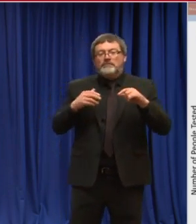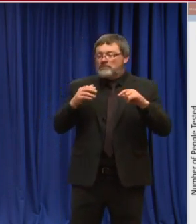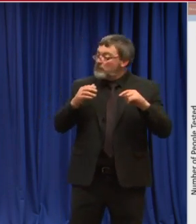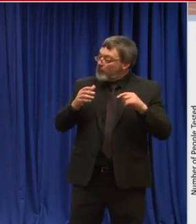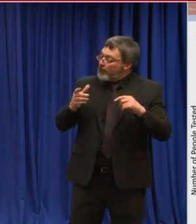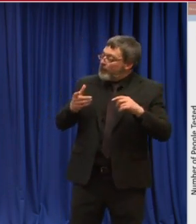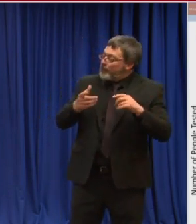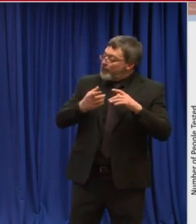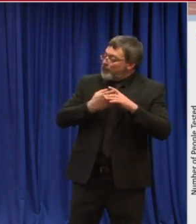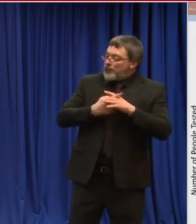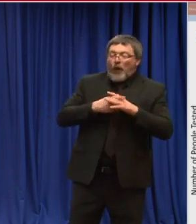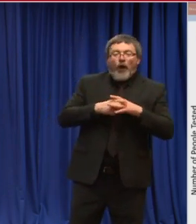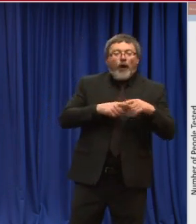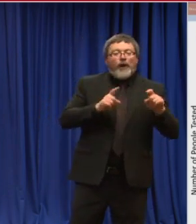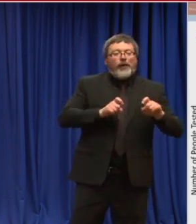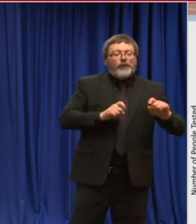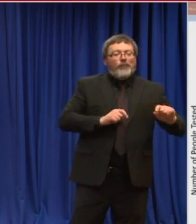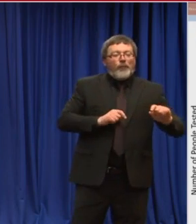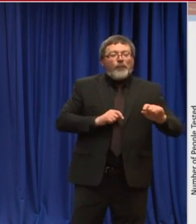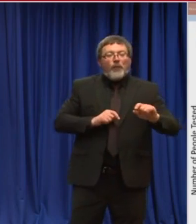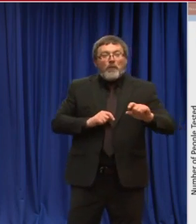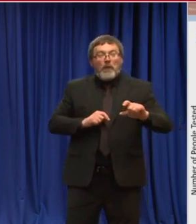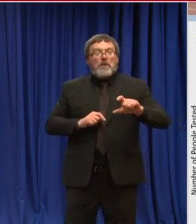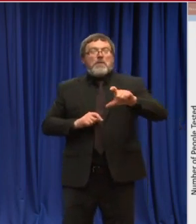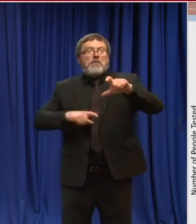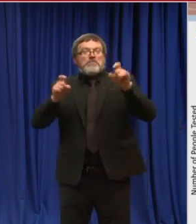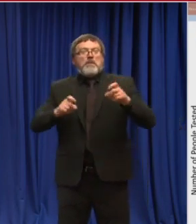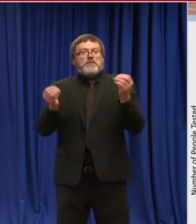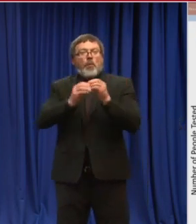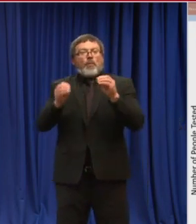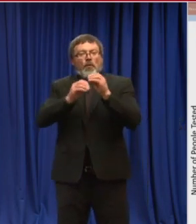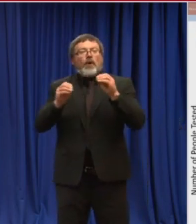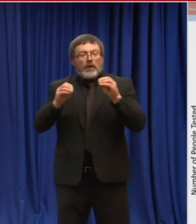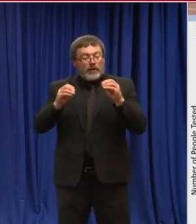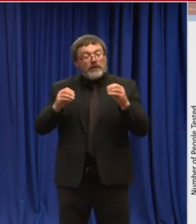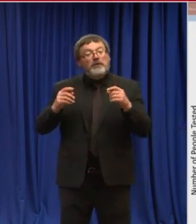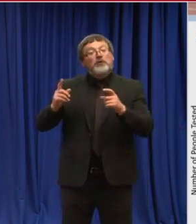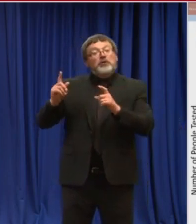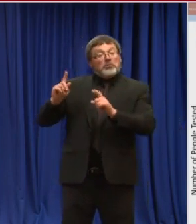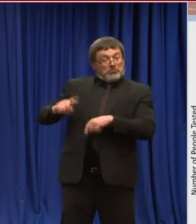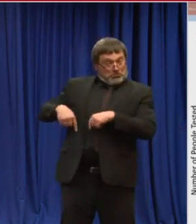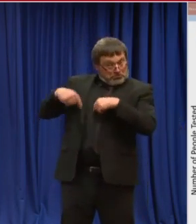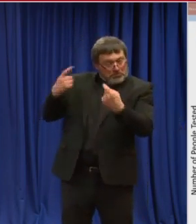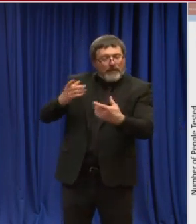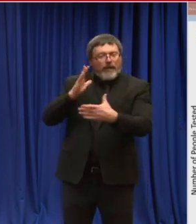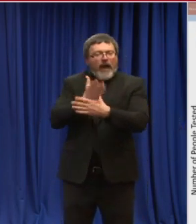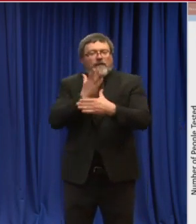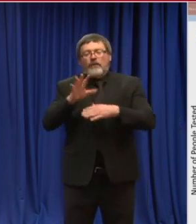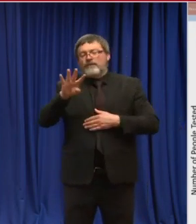INCREASE IN TESTING IT HAS DECLINED. LITTLE BIT BUT THE LAST WEEK WE HAVE AVERAGED ABOUT 400 TESTS PER DAY.